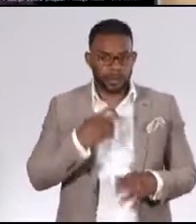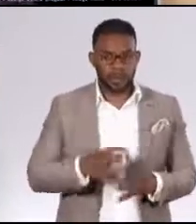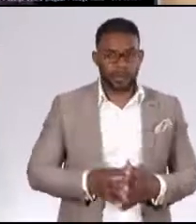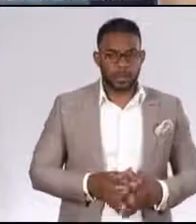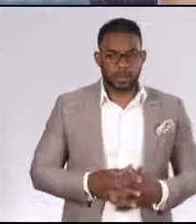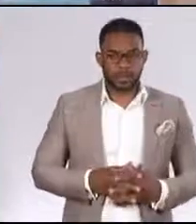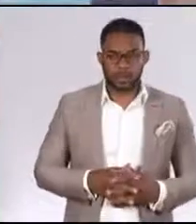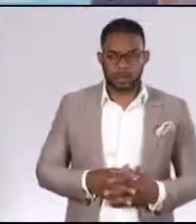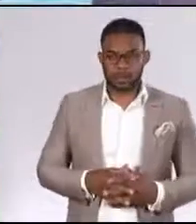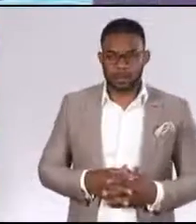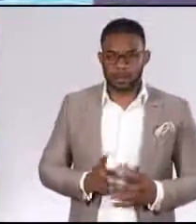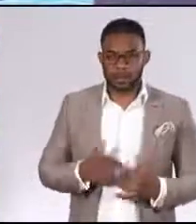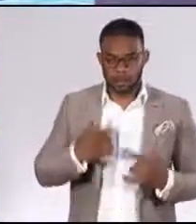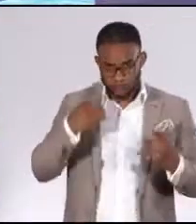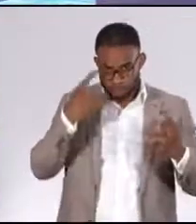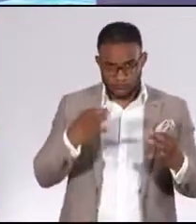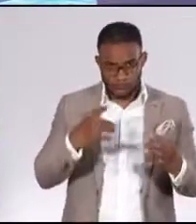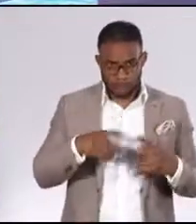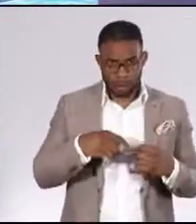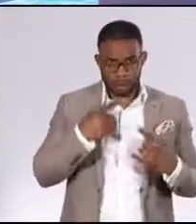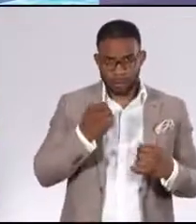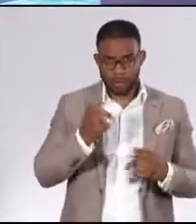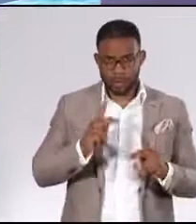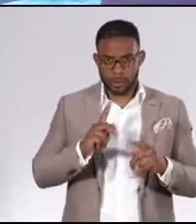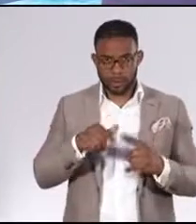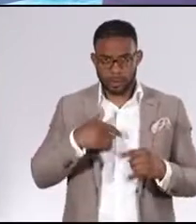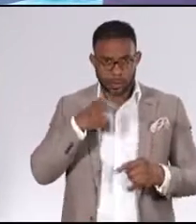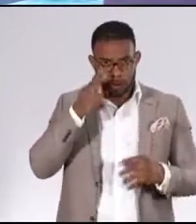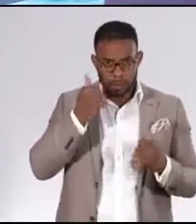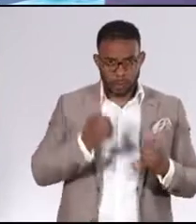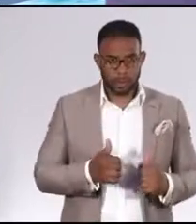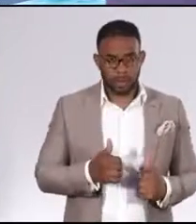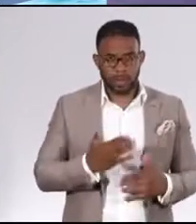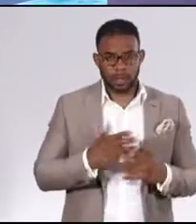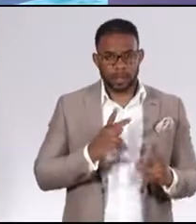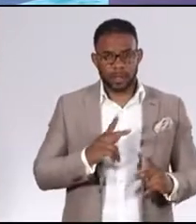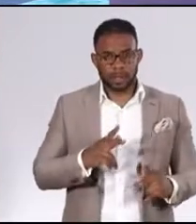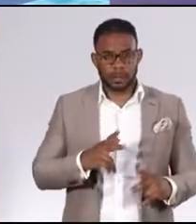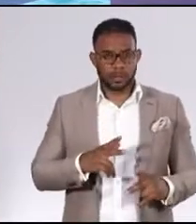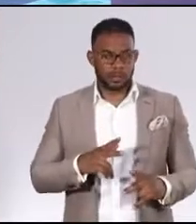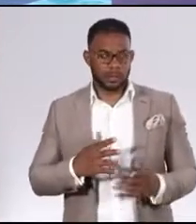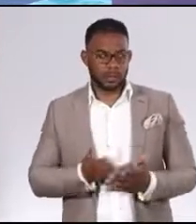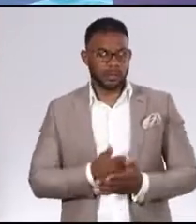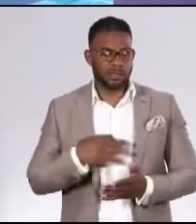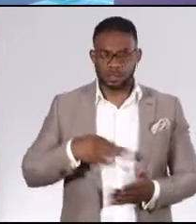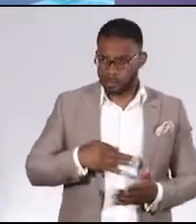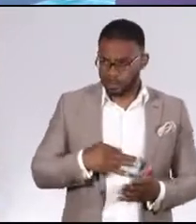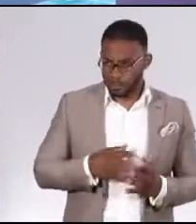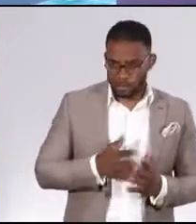When I decided to tell a few people about my hearing loss, some people took advantage in negotiating meetings,